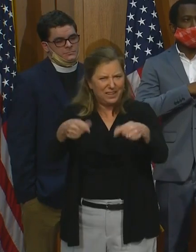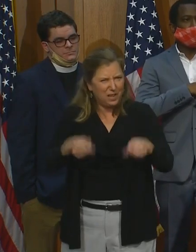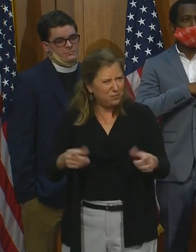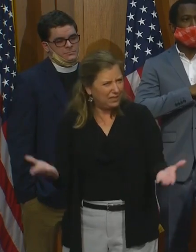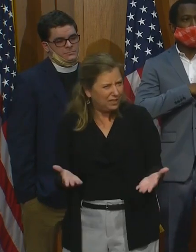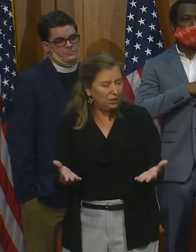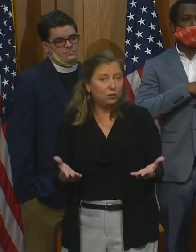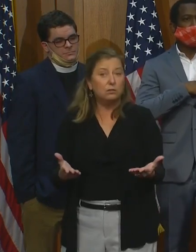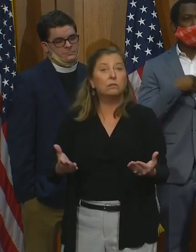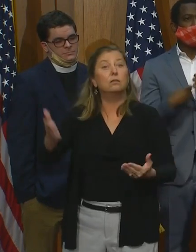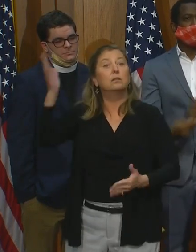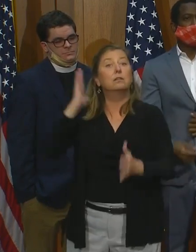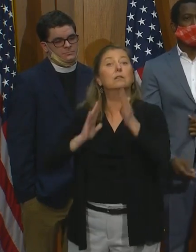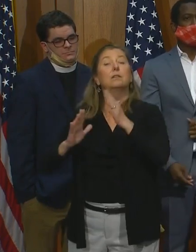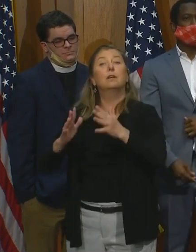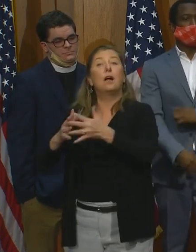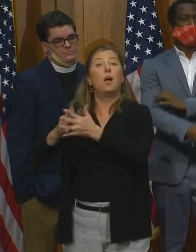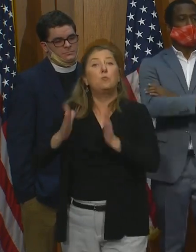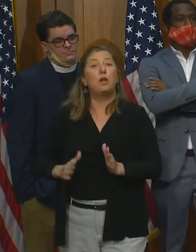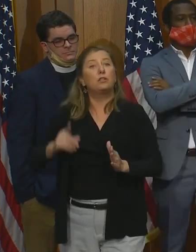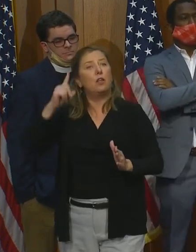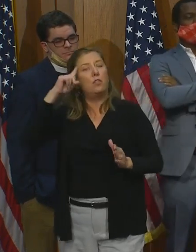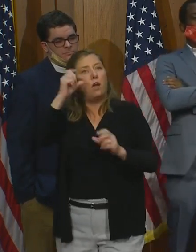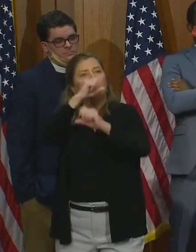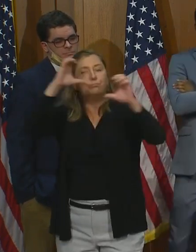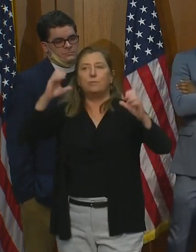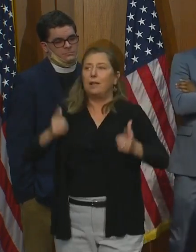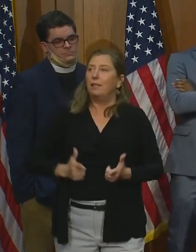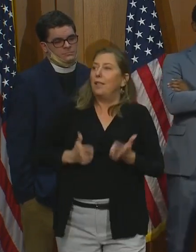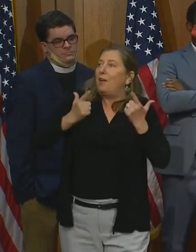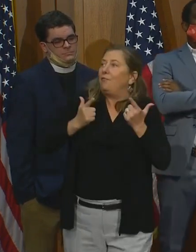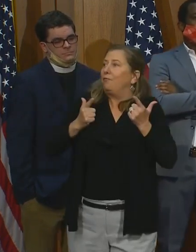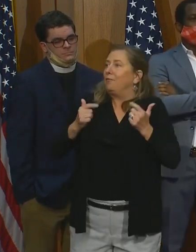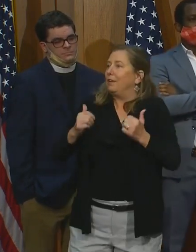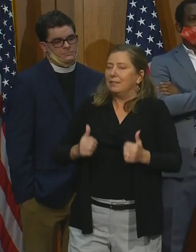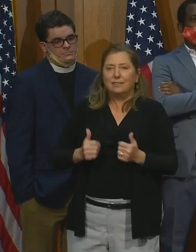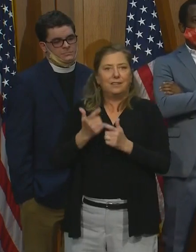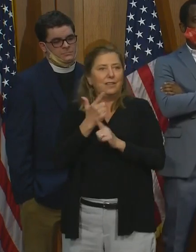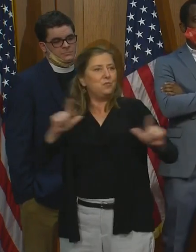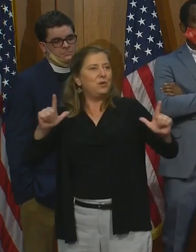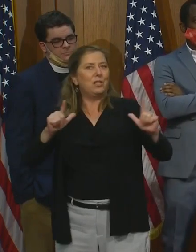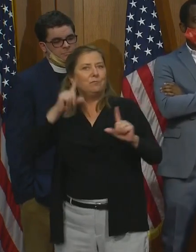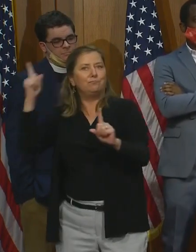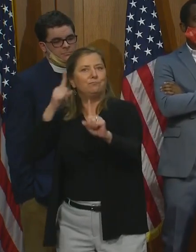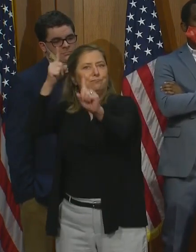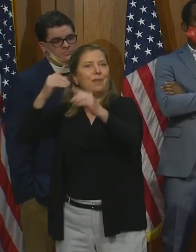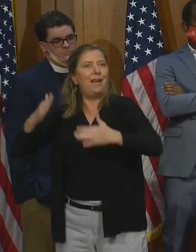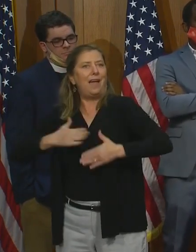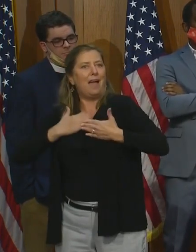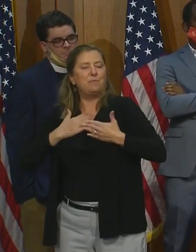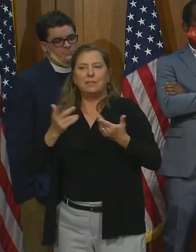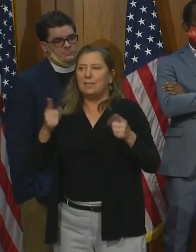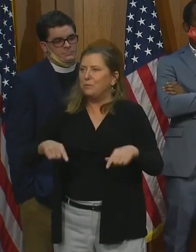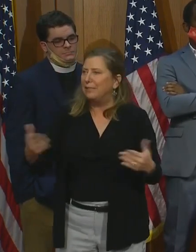CAPITAL CITY OF RICHMOND. WHEN AMERICANS FIRST DREAMED OF LIFE